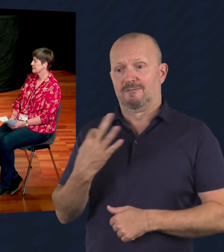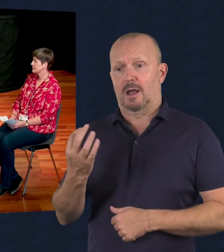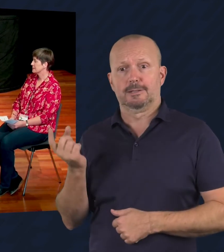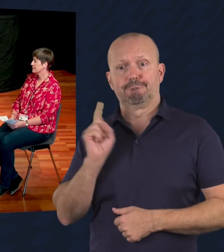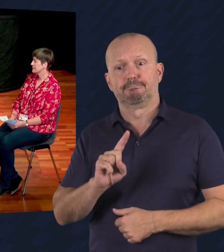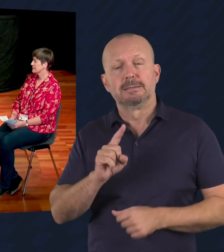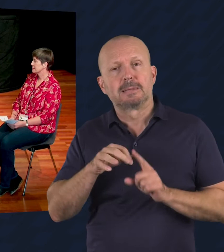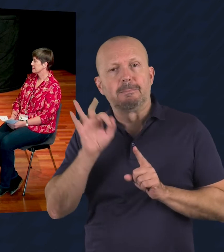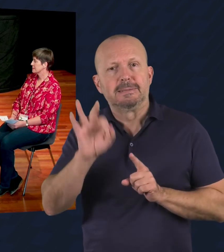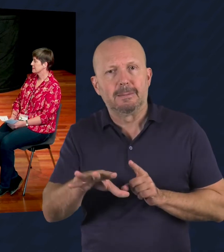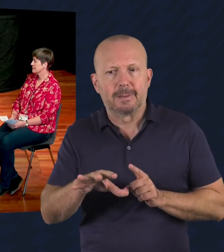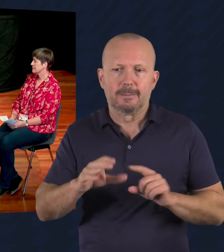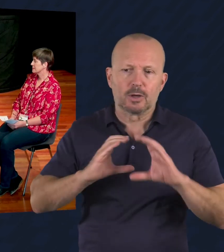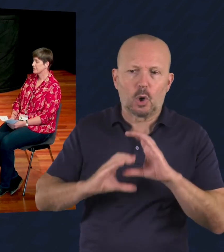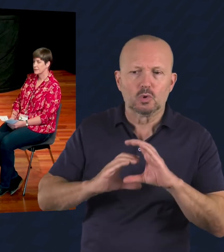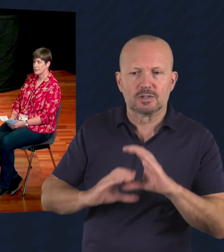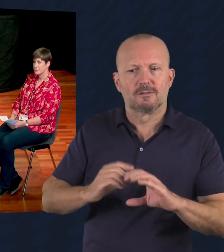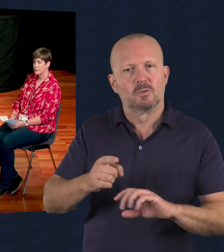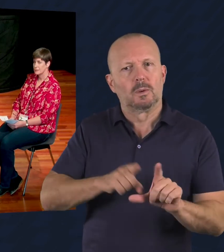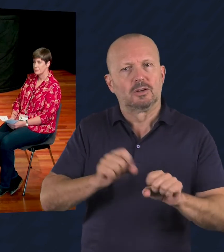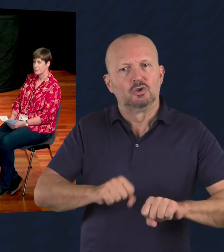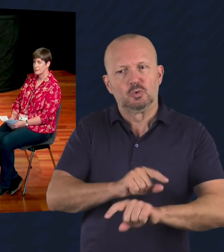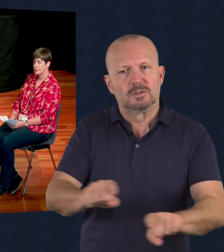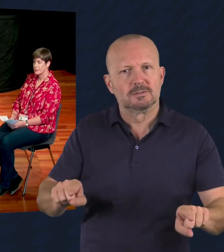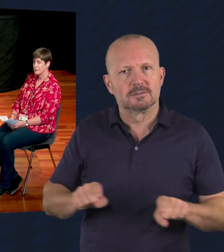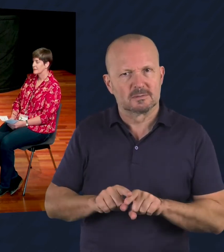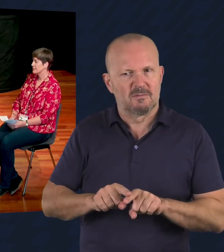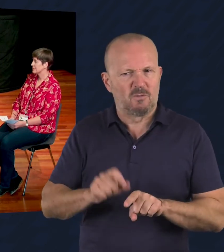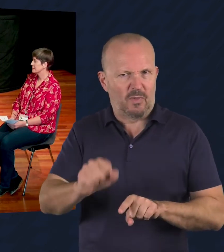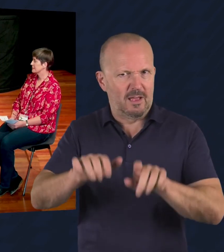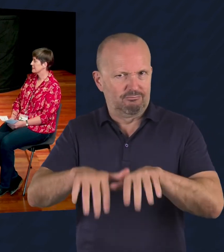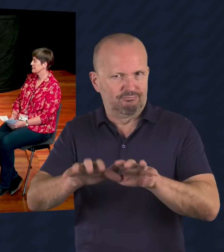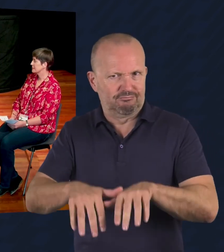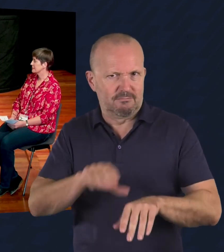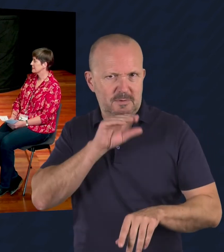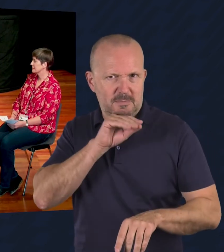the students some tips that our initial two students were very keen to also record the works that they had written.